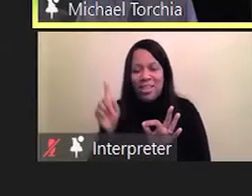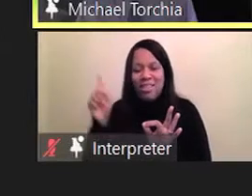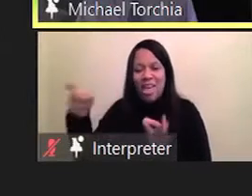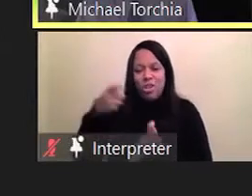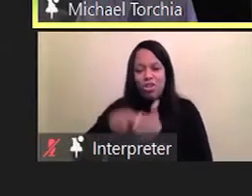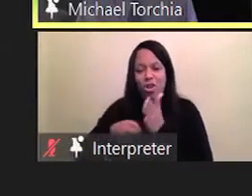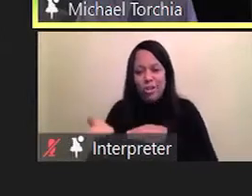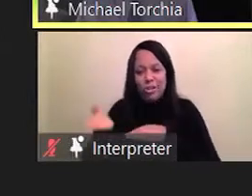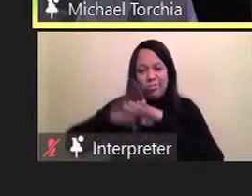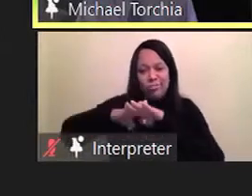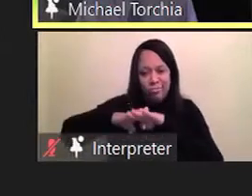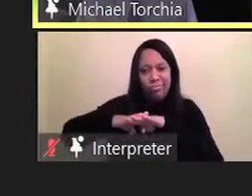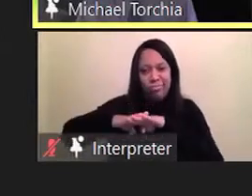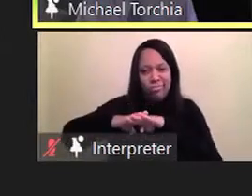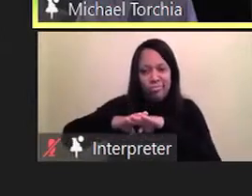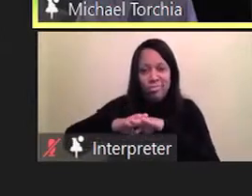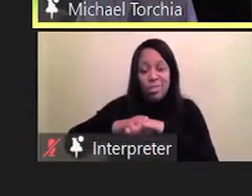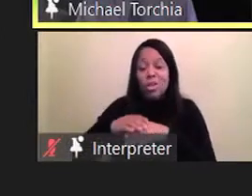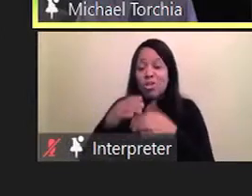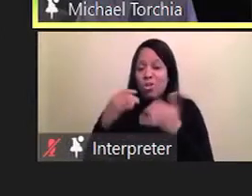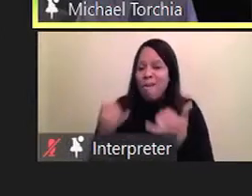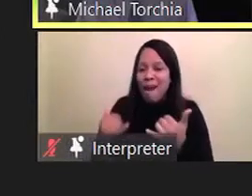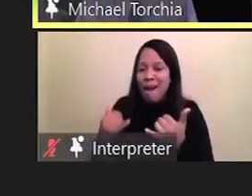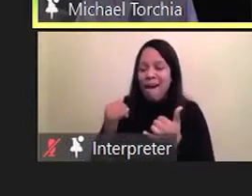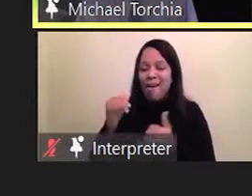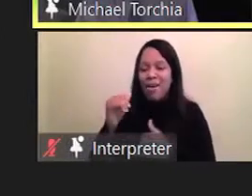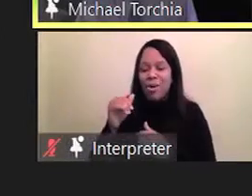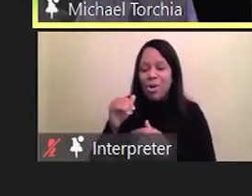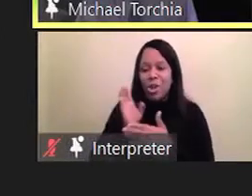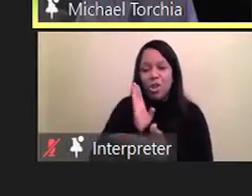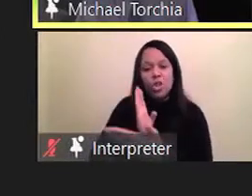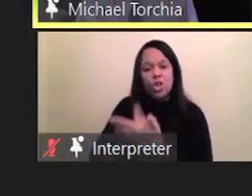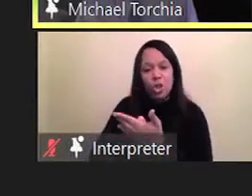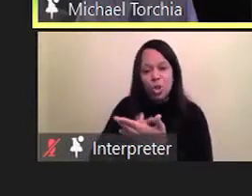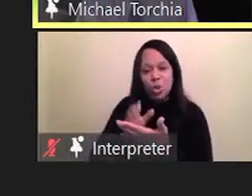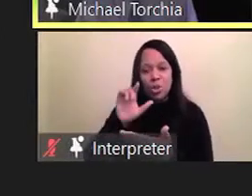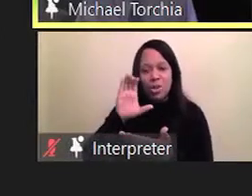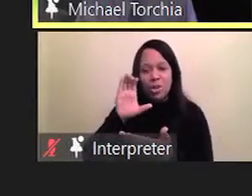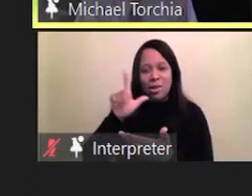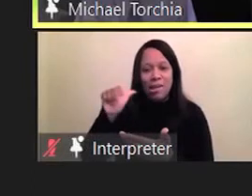And the class-action lawsuit is to make the point